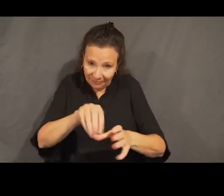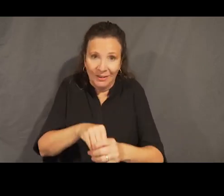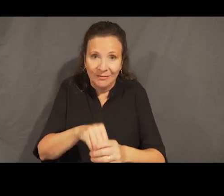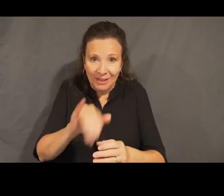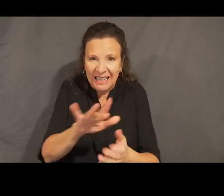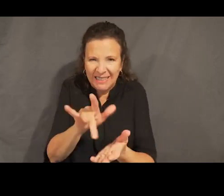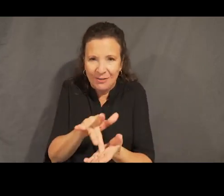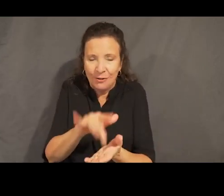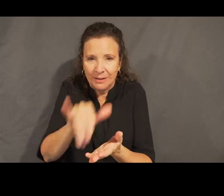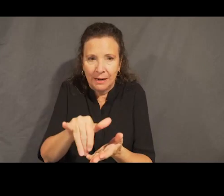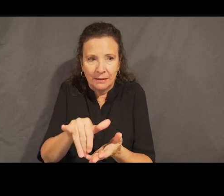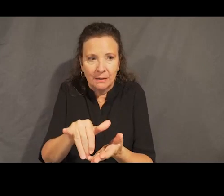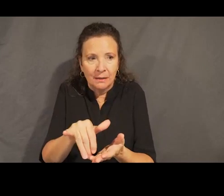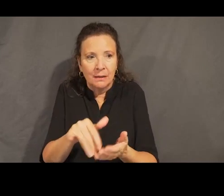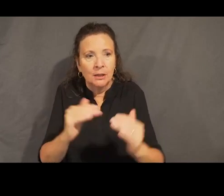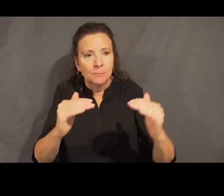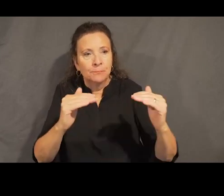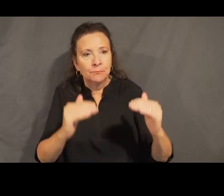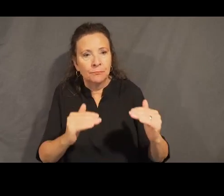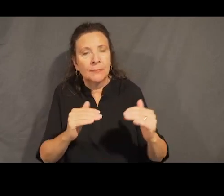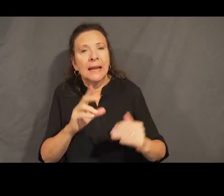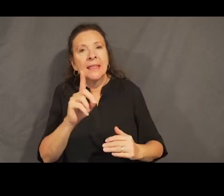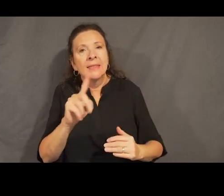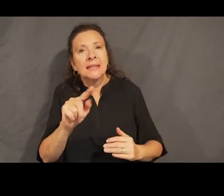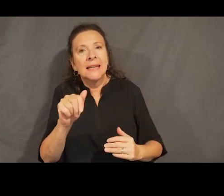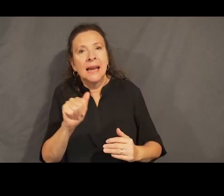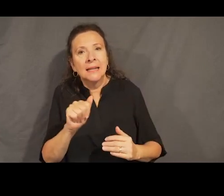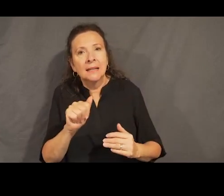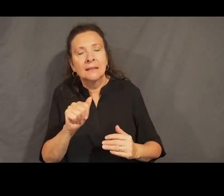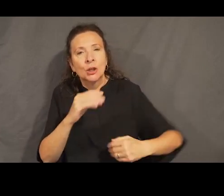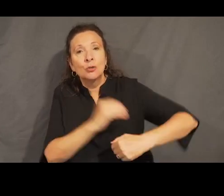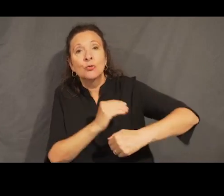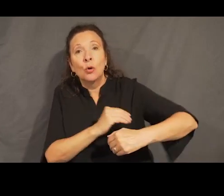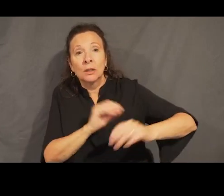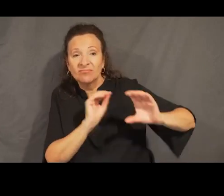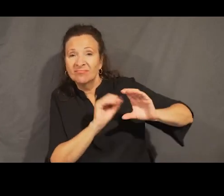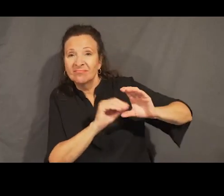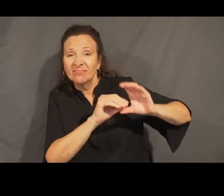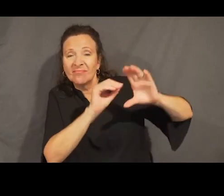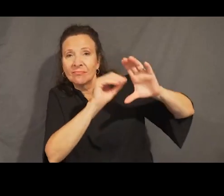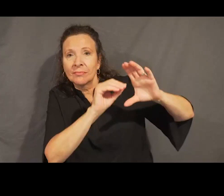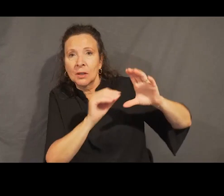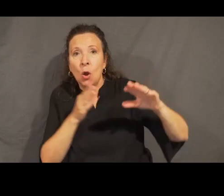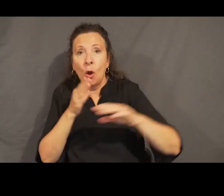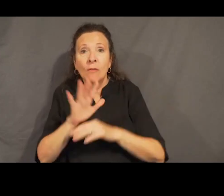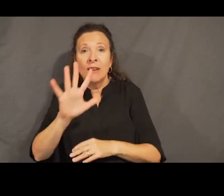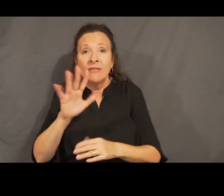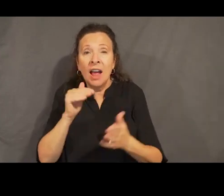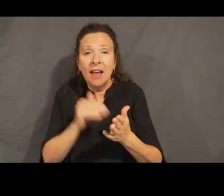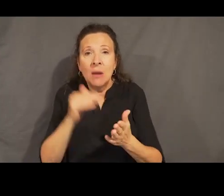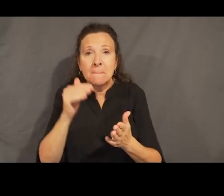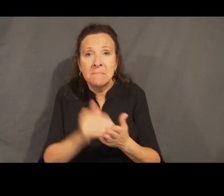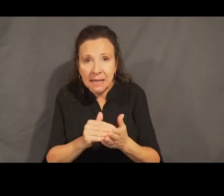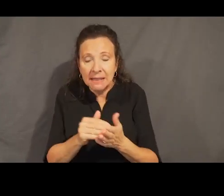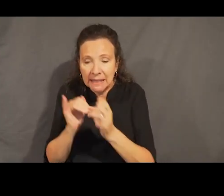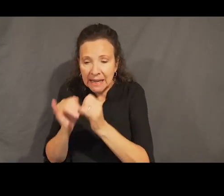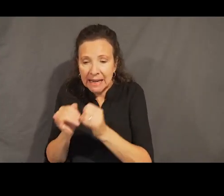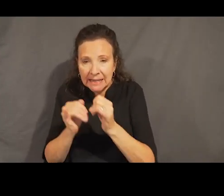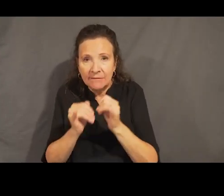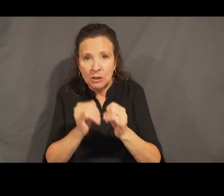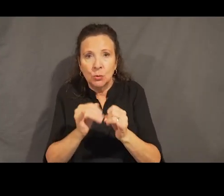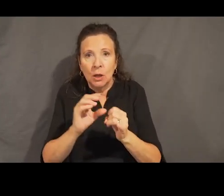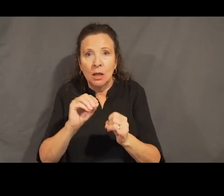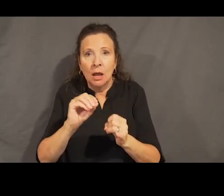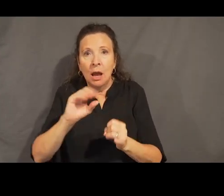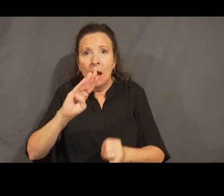store? Our data store at Deque is over 5 million individual objects. Labeled. Very high quality and